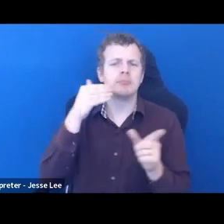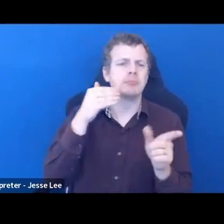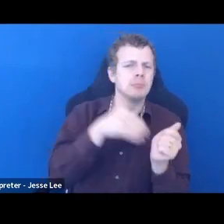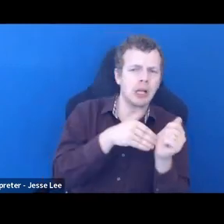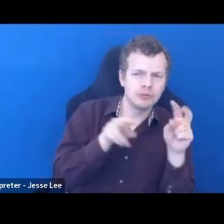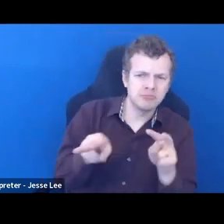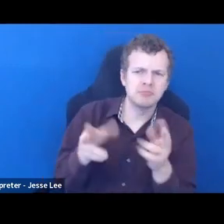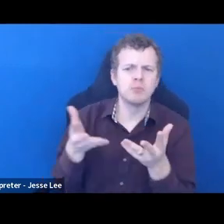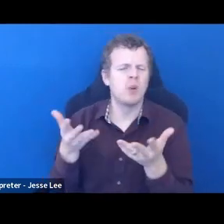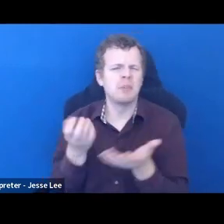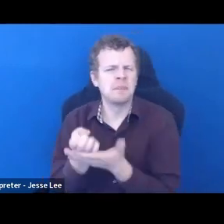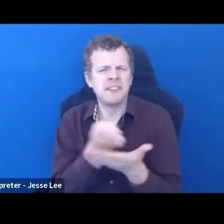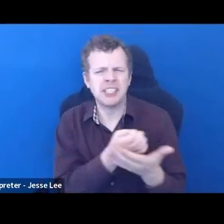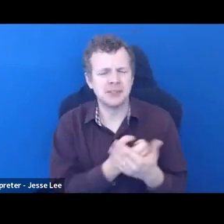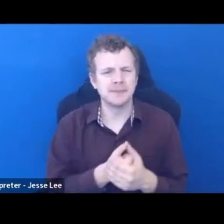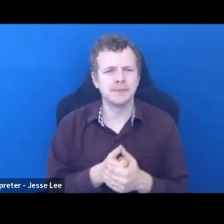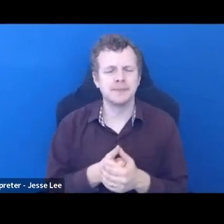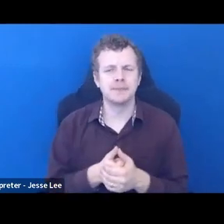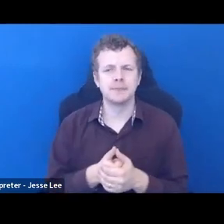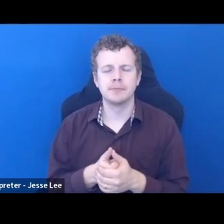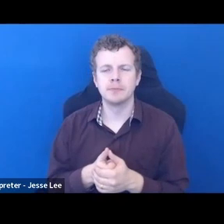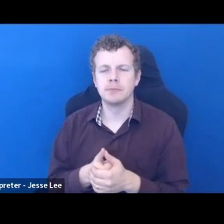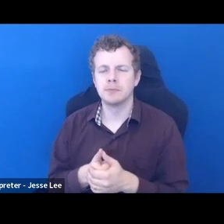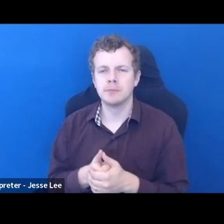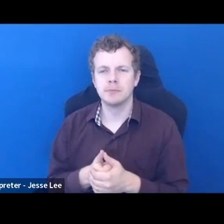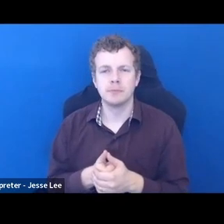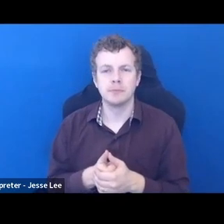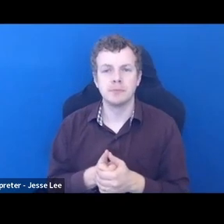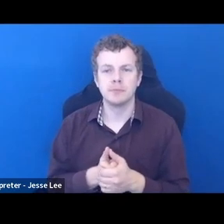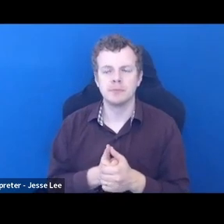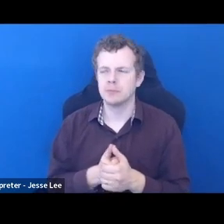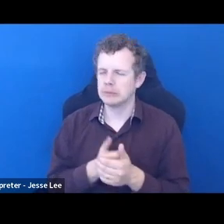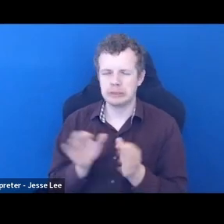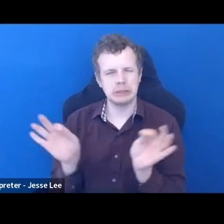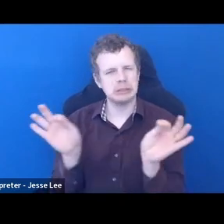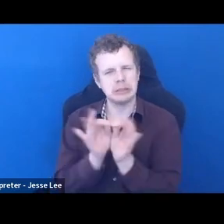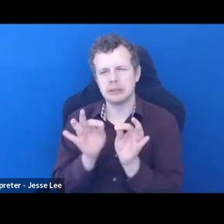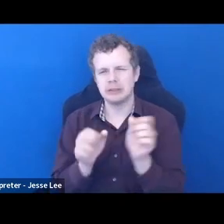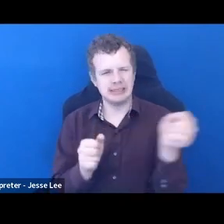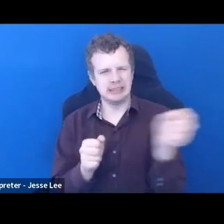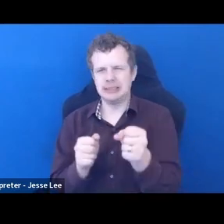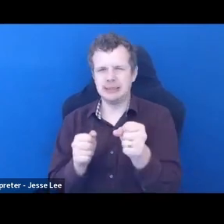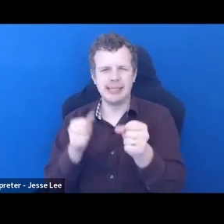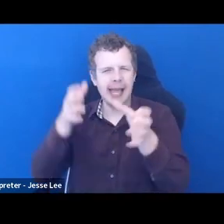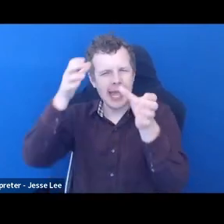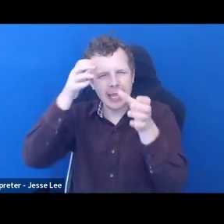The ability to consult with experts, so that could mean the audiologist,